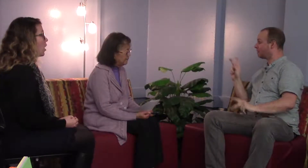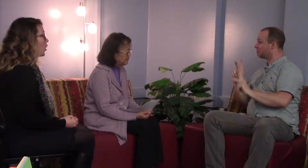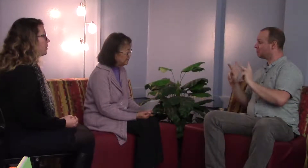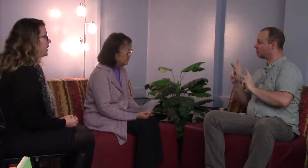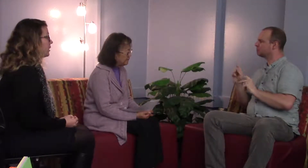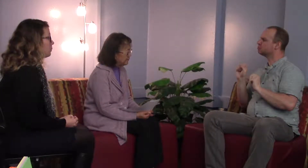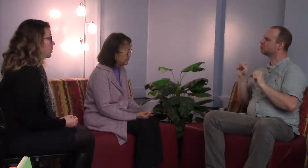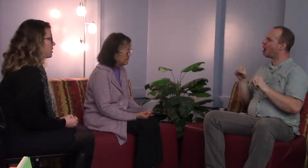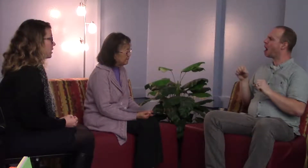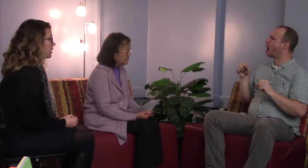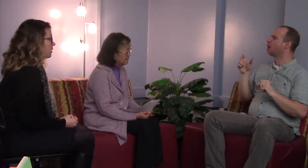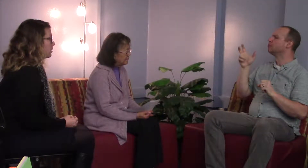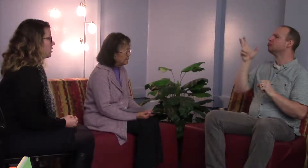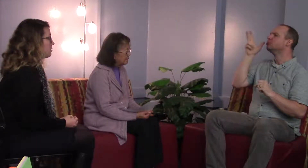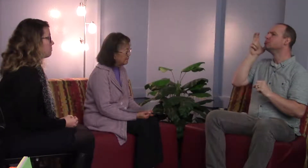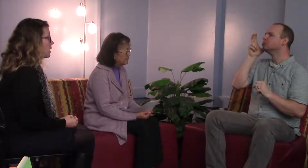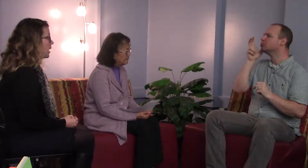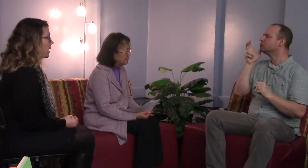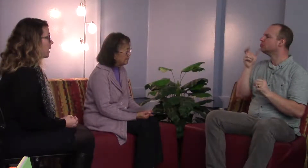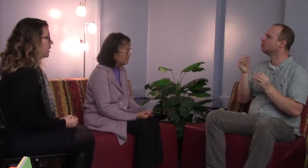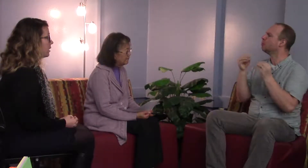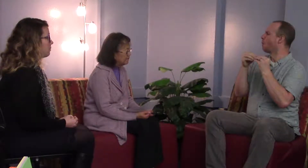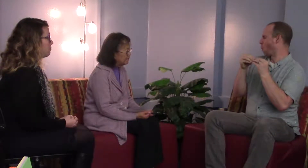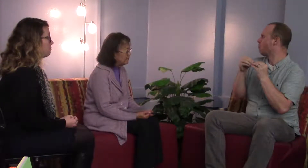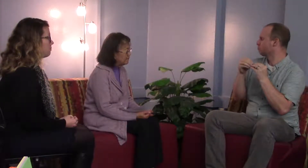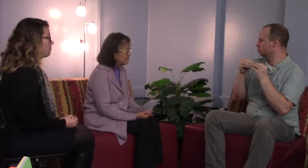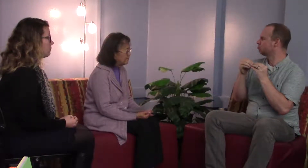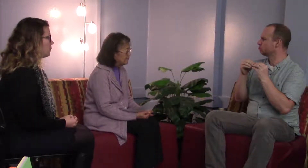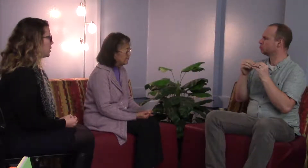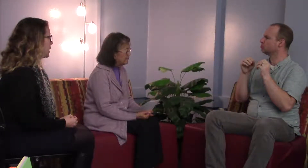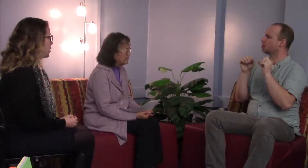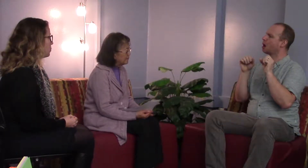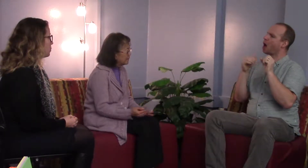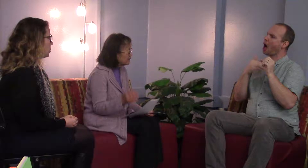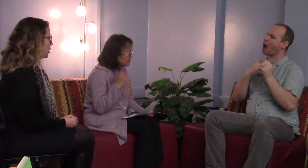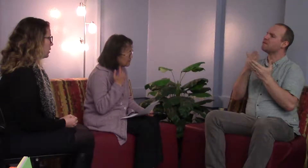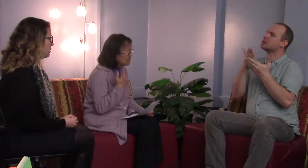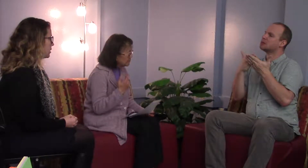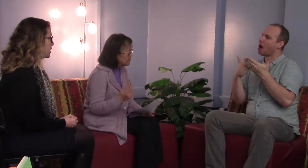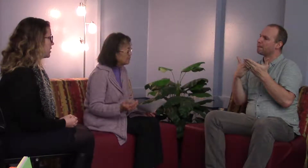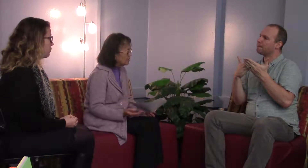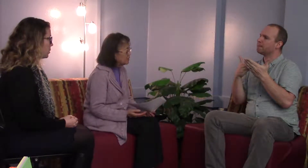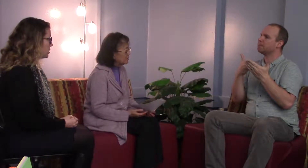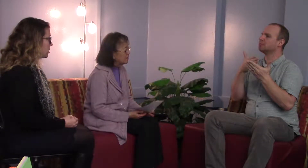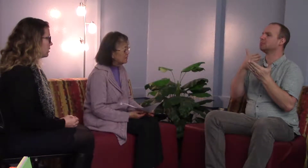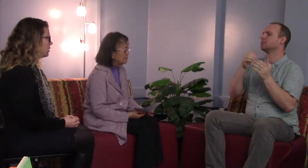A hard-of-hearing person may be able to hear more than a Deaf person.